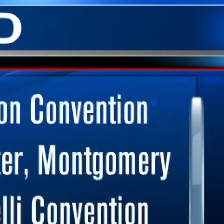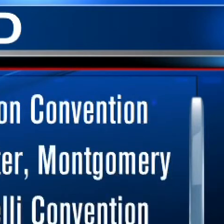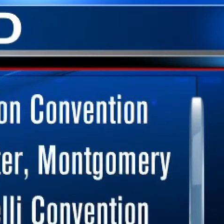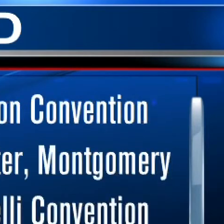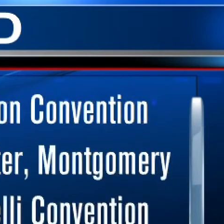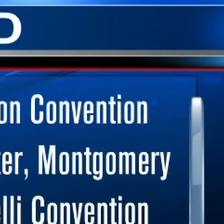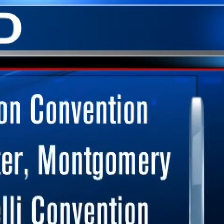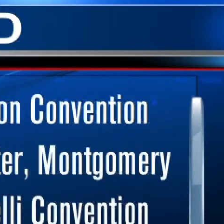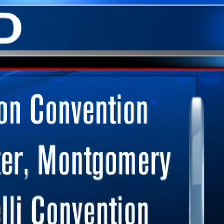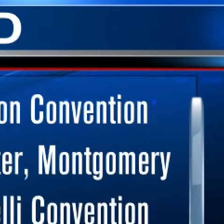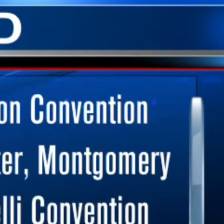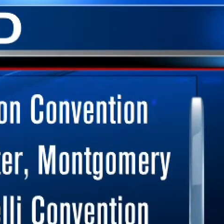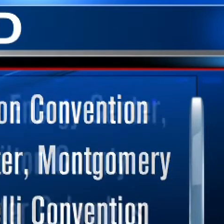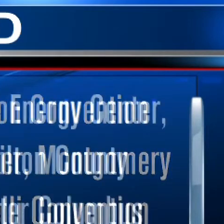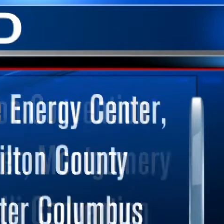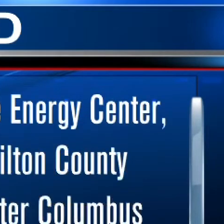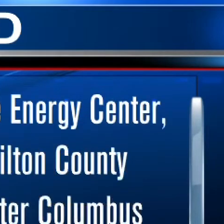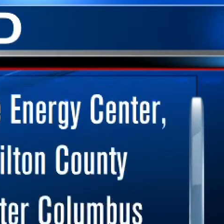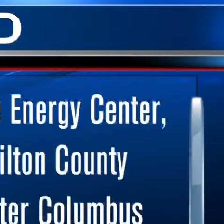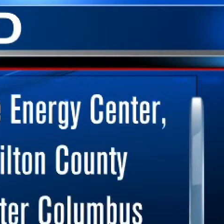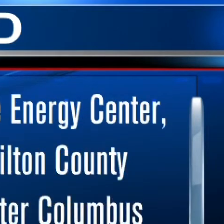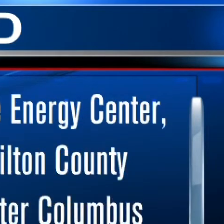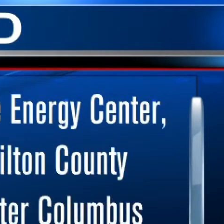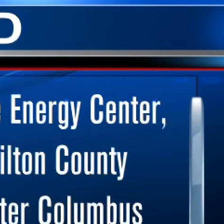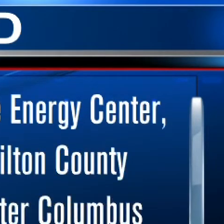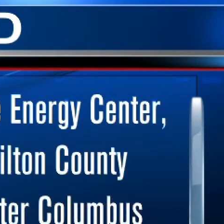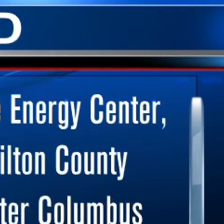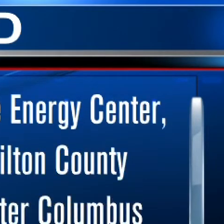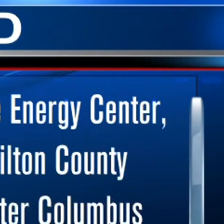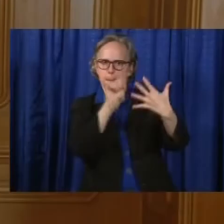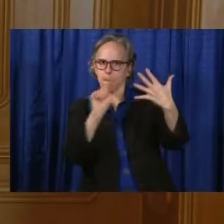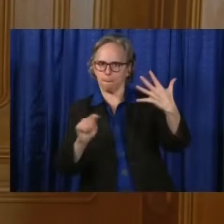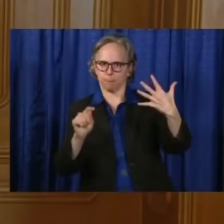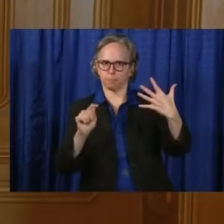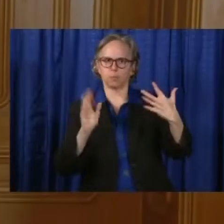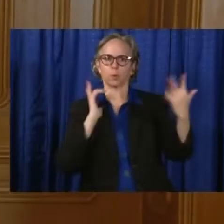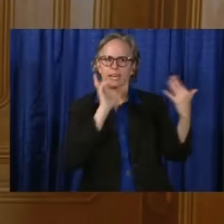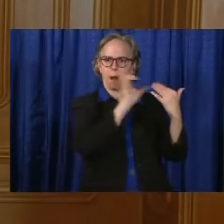HEALTHCARE SERVICES, INCLUDING THE DAYTON CONVENTION CENTER. GOVERNOR MIKE DEWINE, (R) OHIO: "THOSE SITES HAVE ALL BEEN